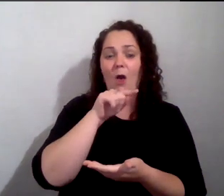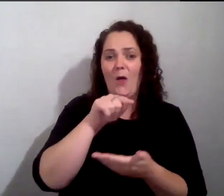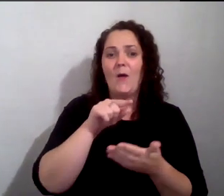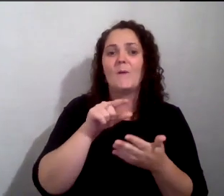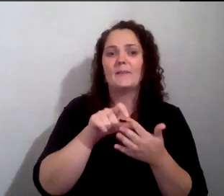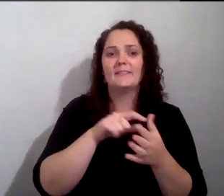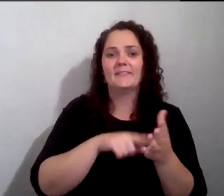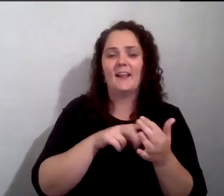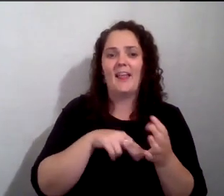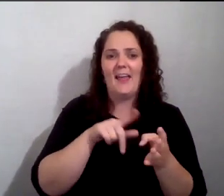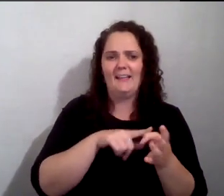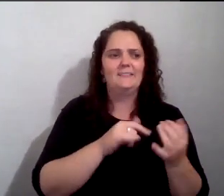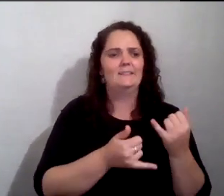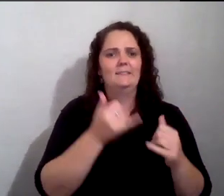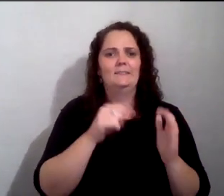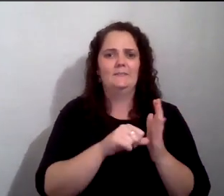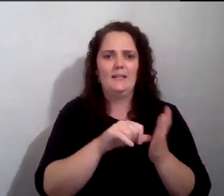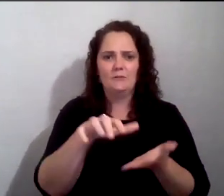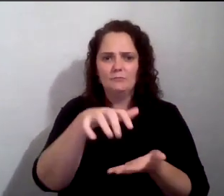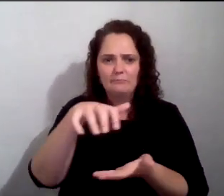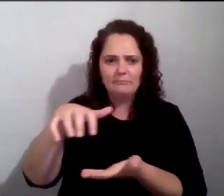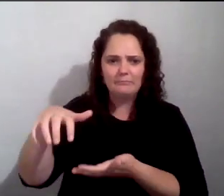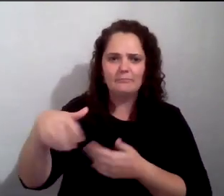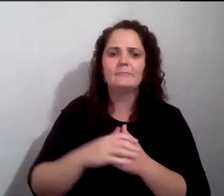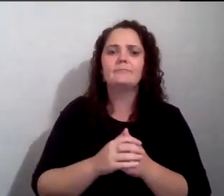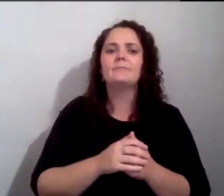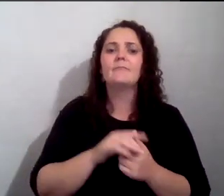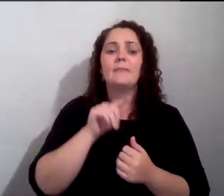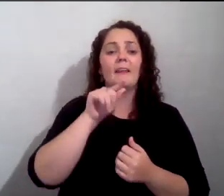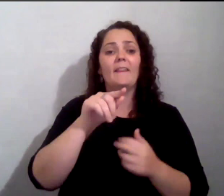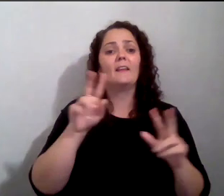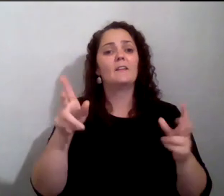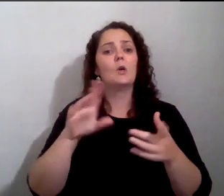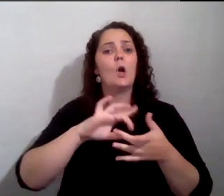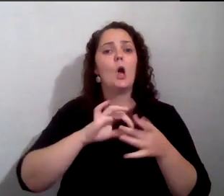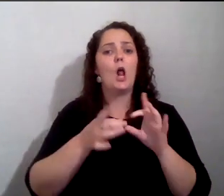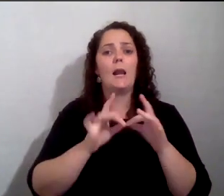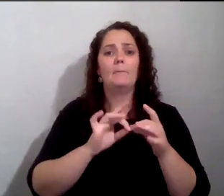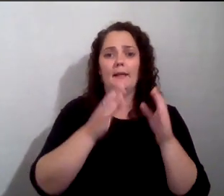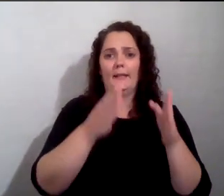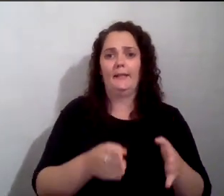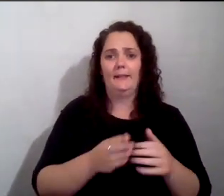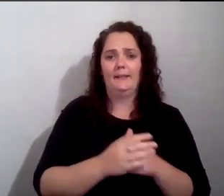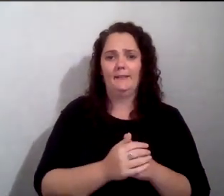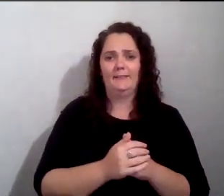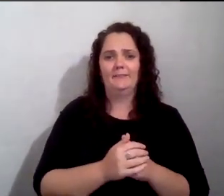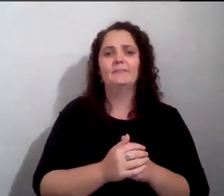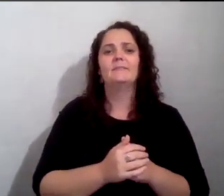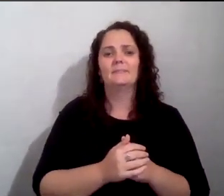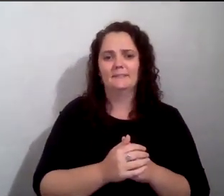This is her Olympian of circa 1946 but cast actually much later.